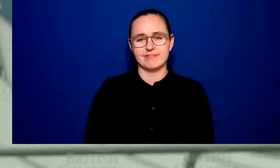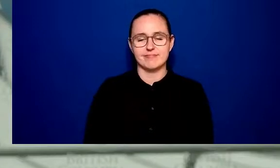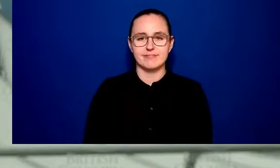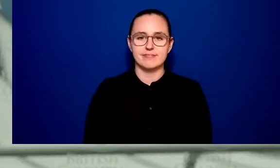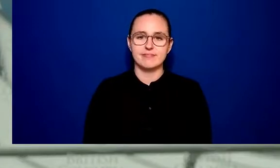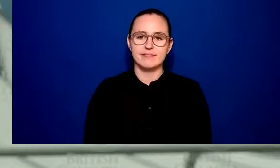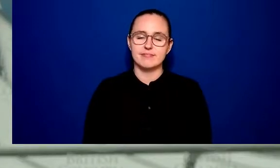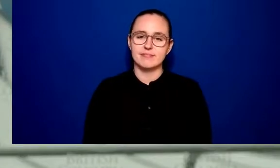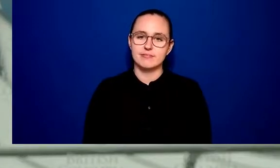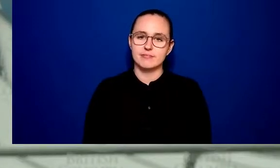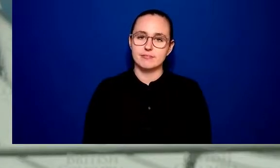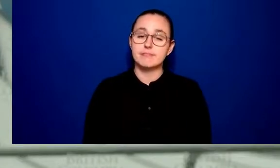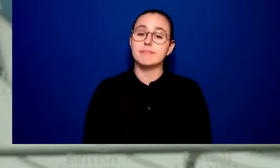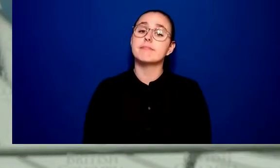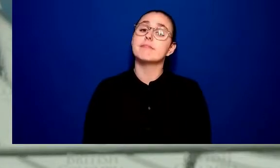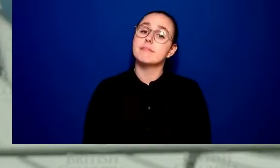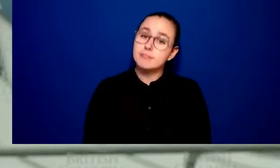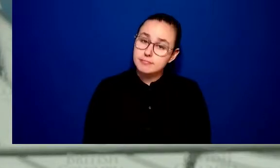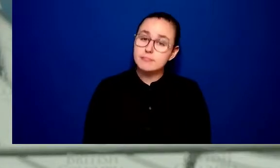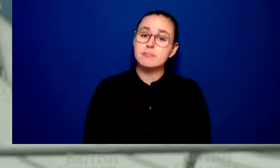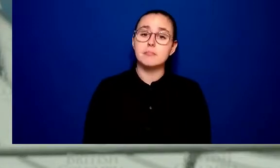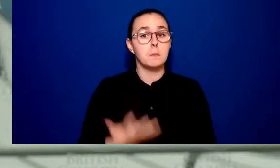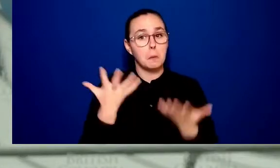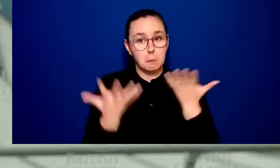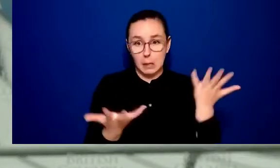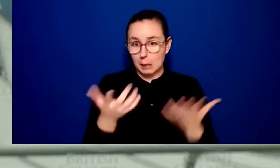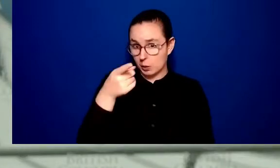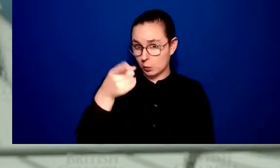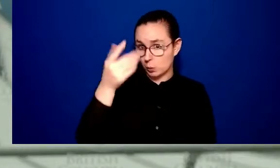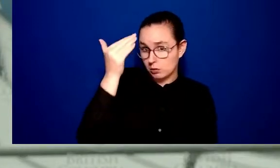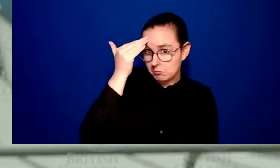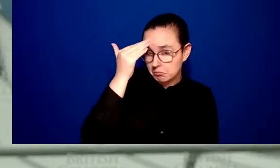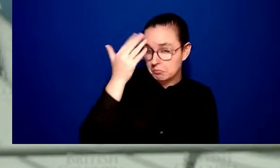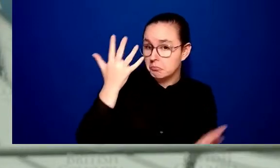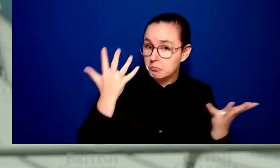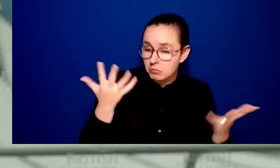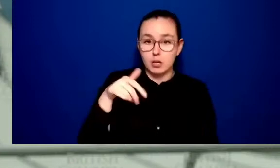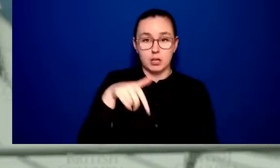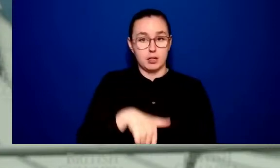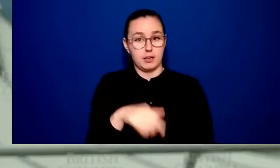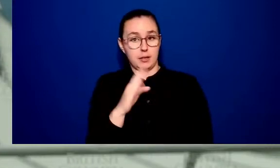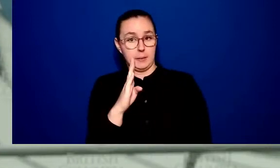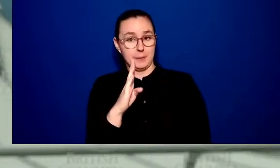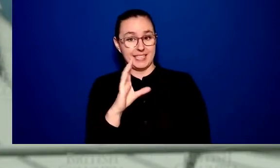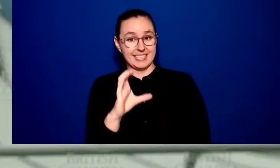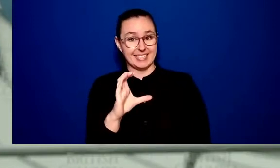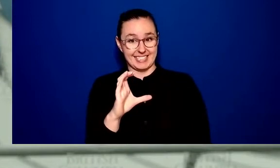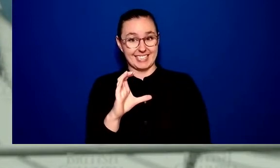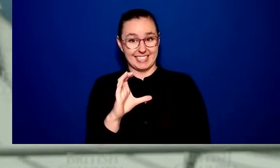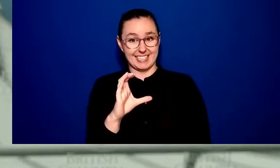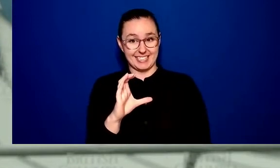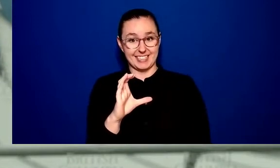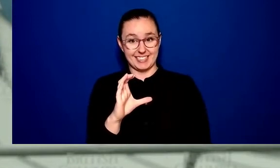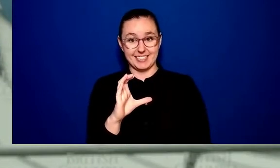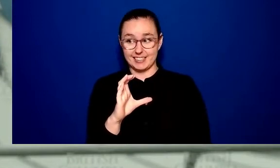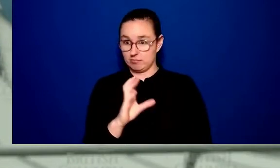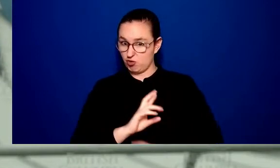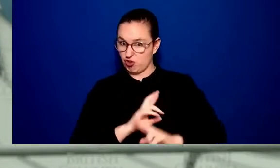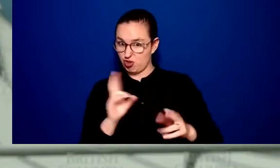may have heard, readying our province to be able to provide Covid 19 vaccines to youth 5 to